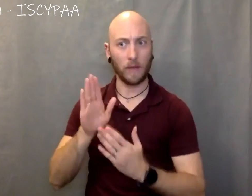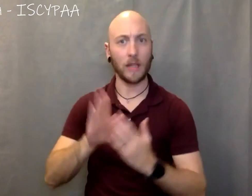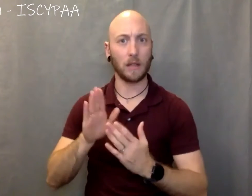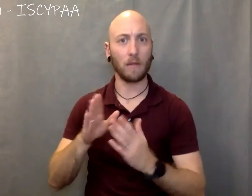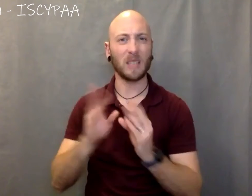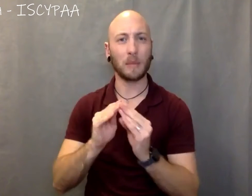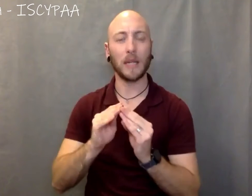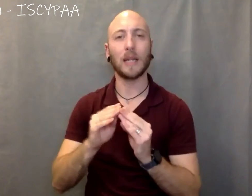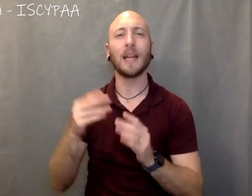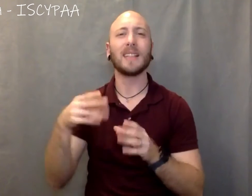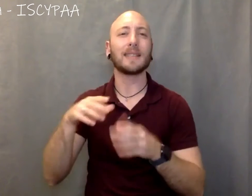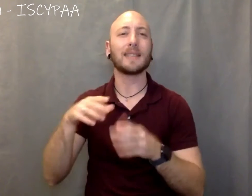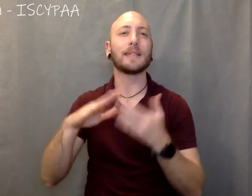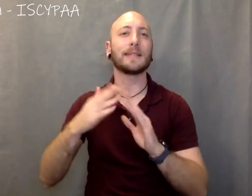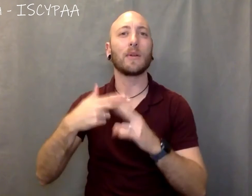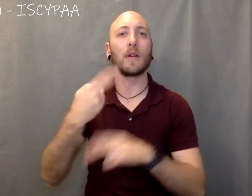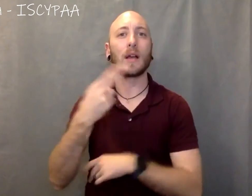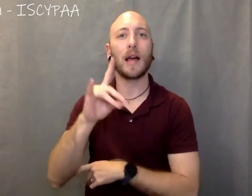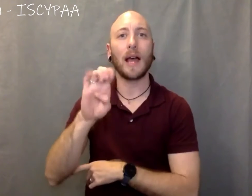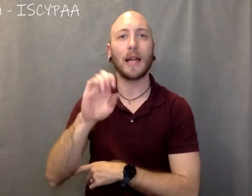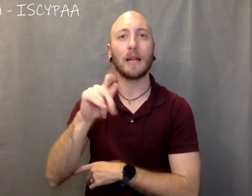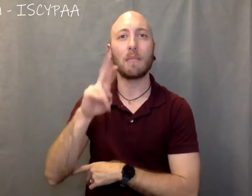no structure and we get wild and I love love that meeting because it's full of